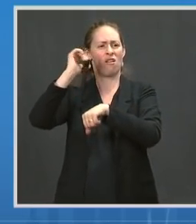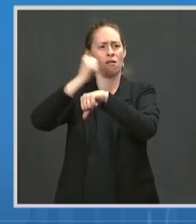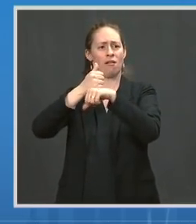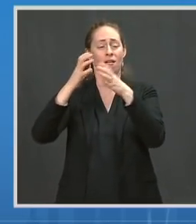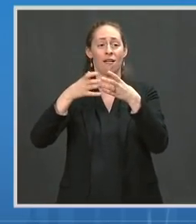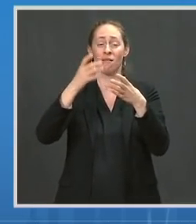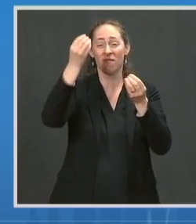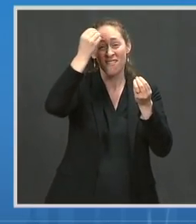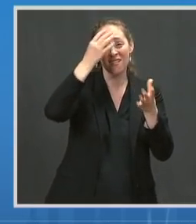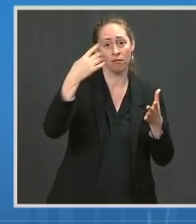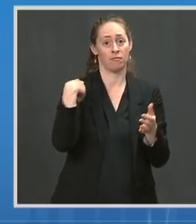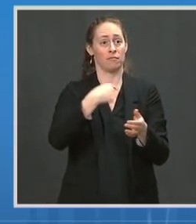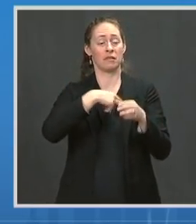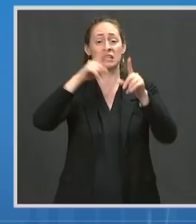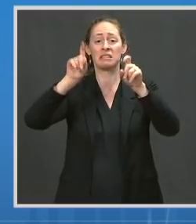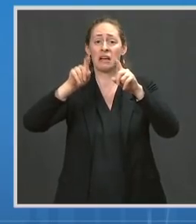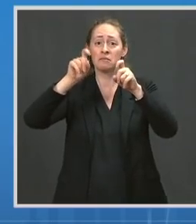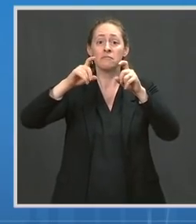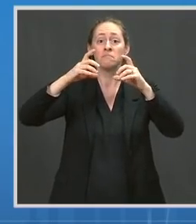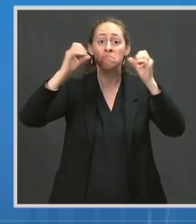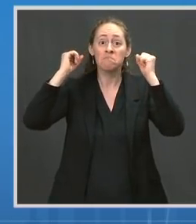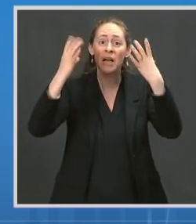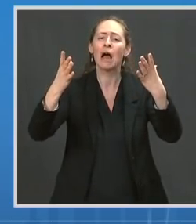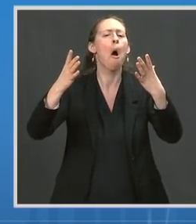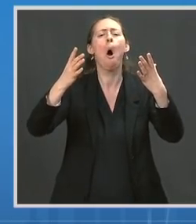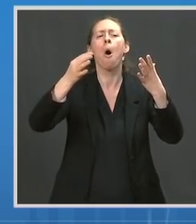This hampered our ability to find and react to these new variants.